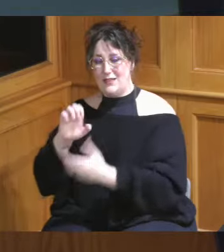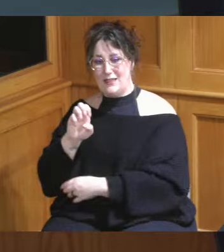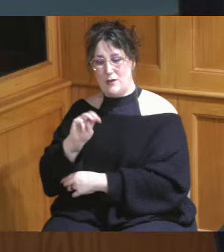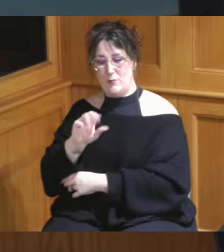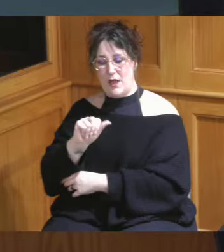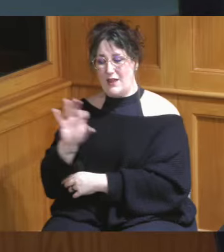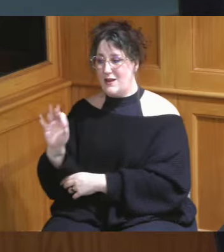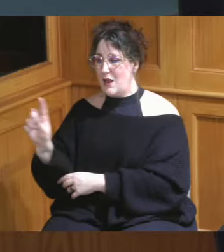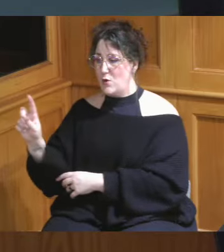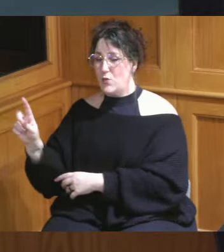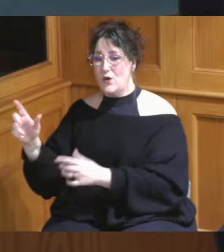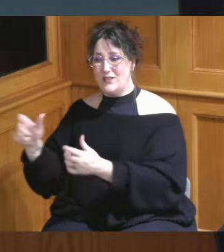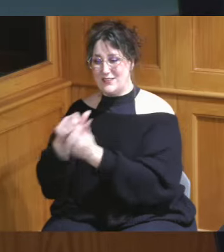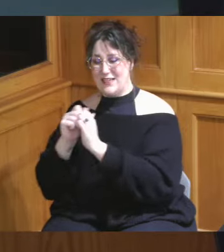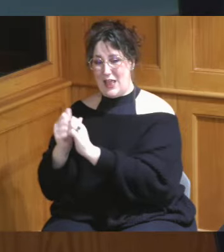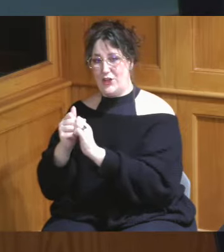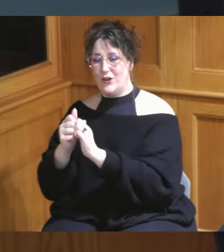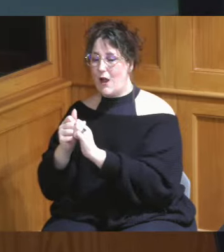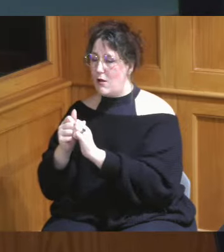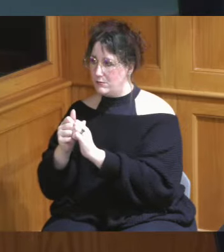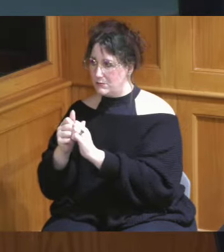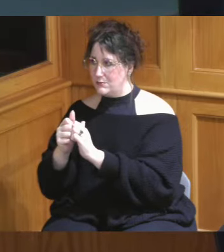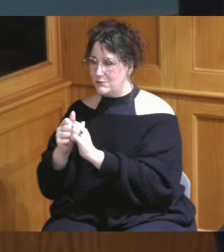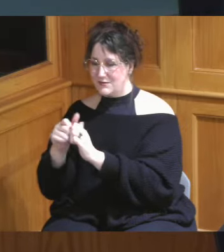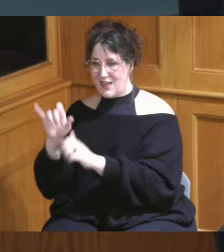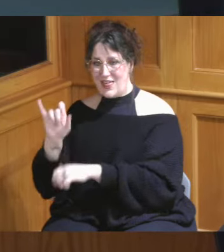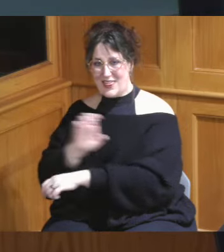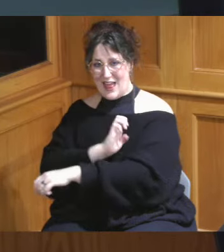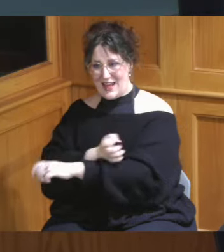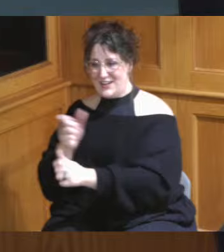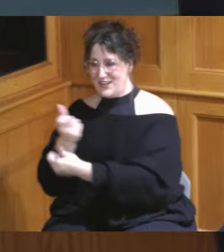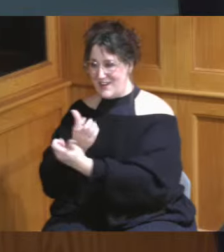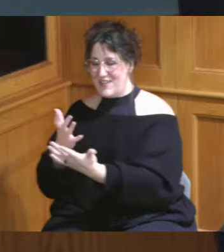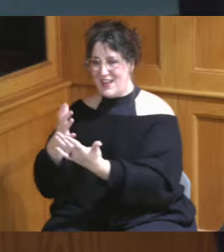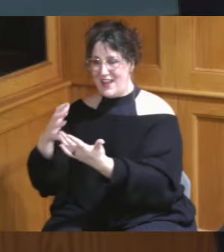a lot of synergies and so it made all the sense in the world to do that consolidation. So I was